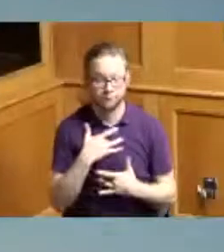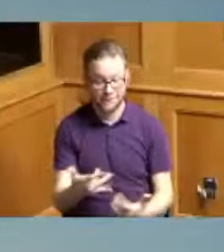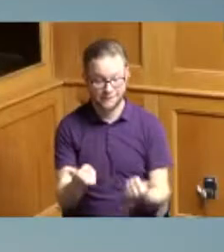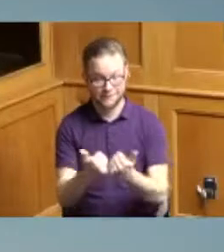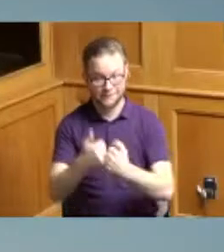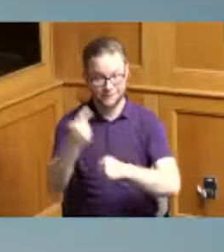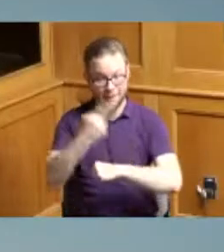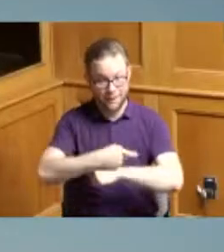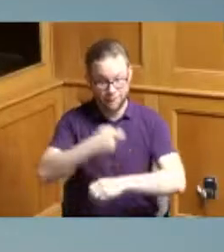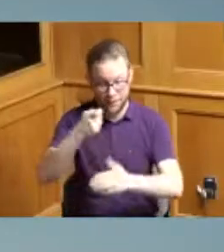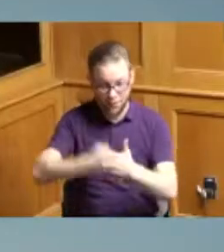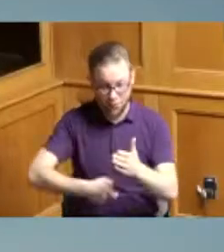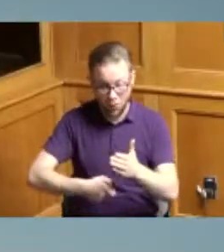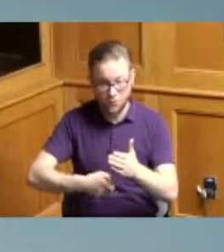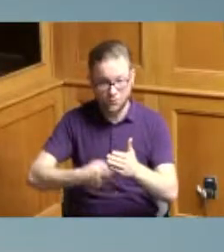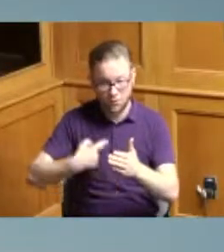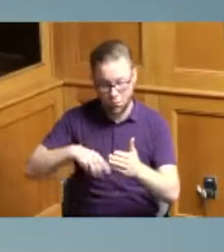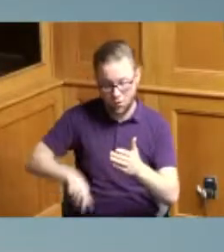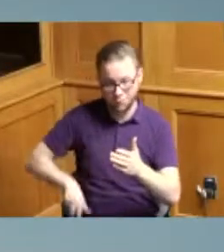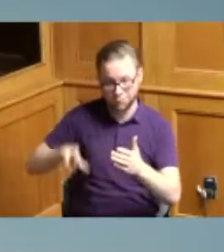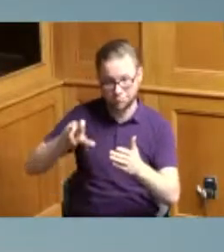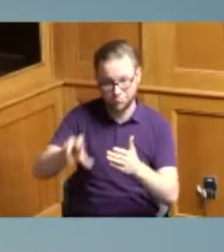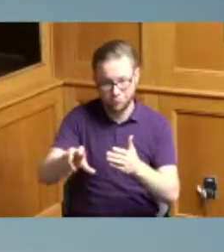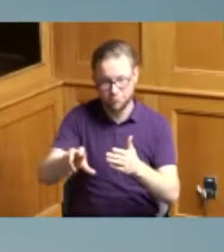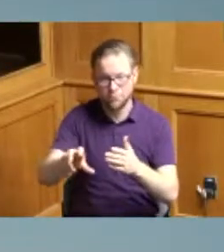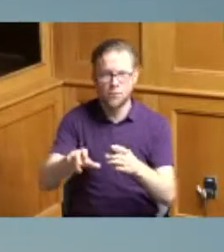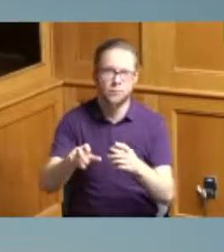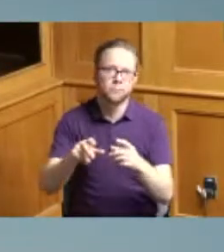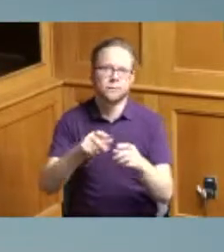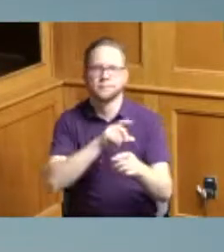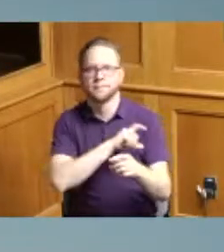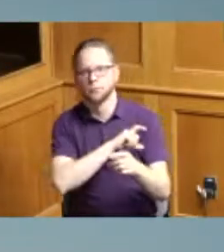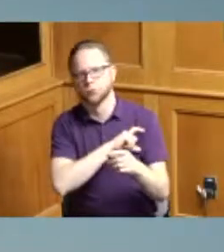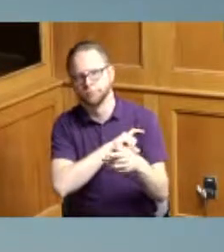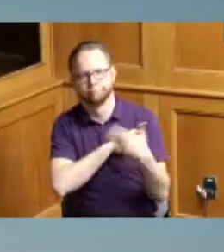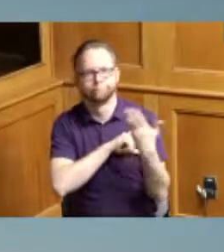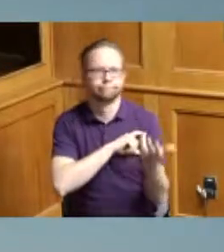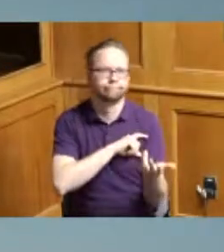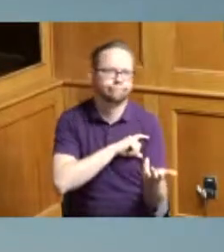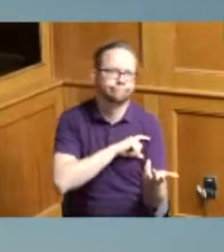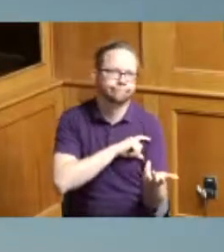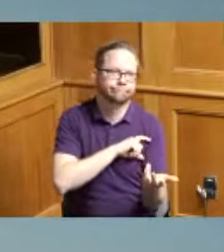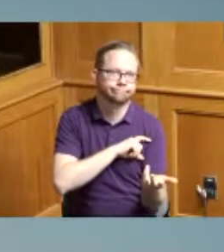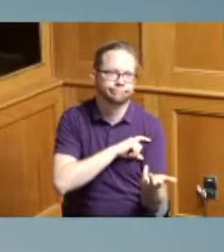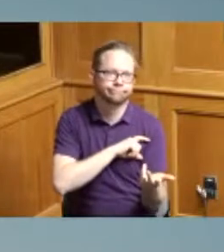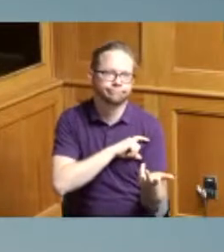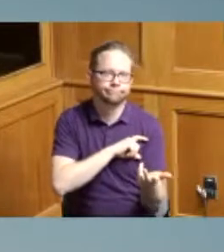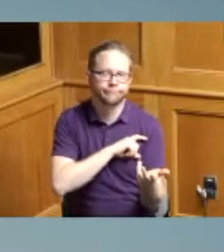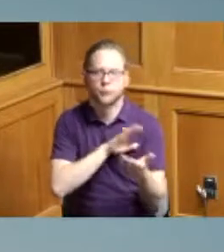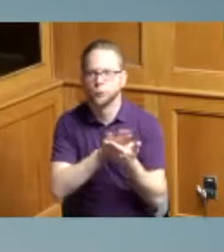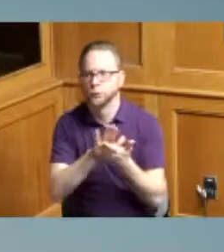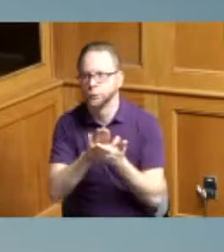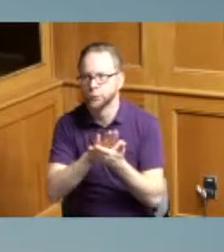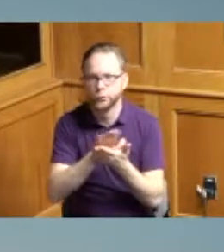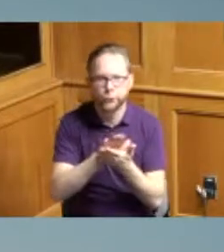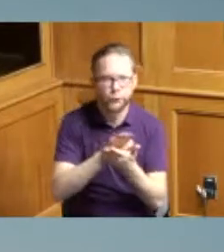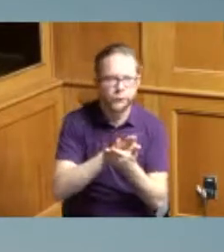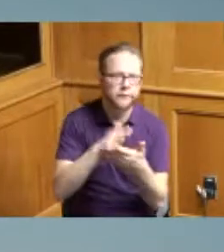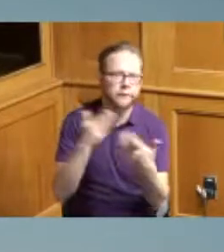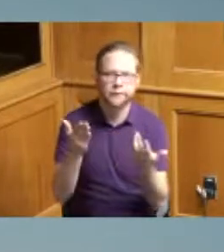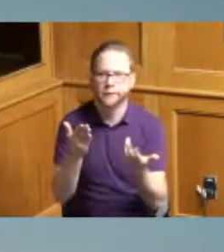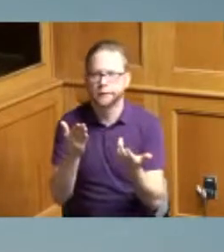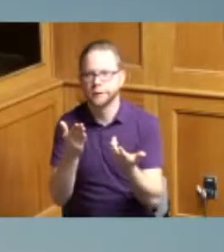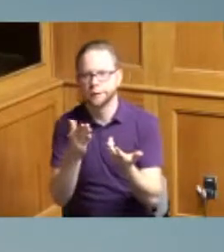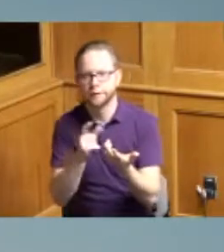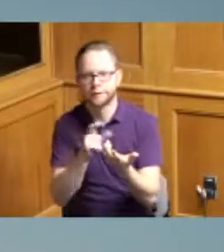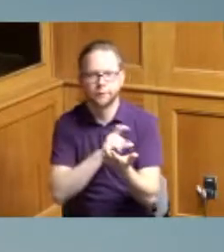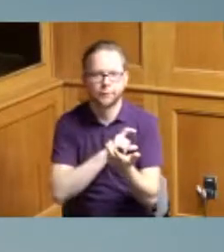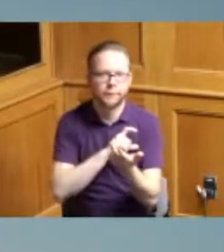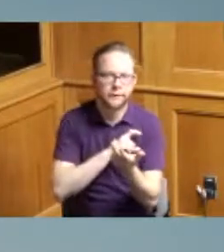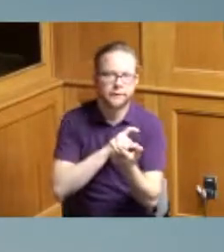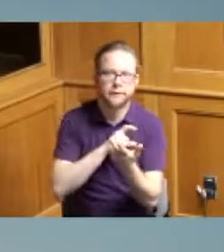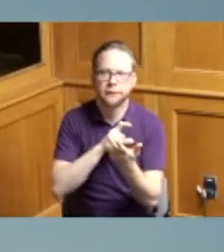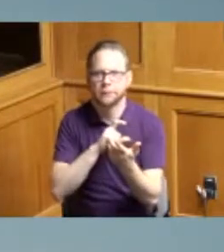costs that are paid on everything from security to to cleaning to police to scoreboard maintenance